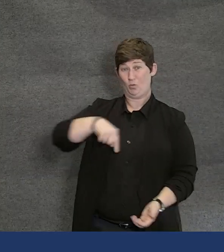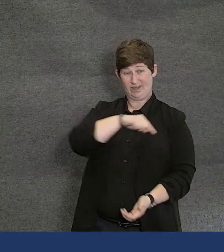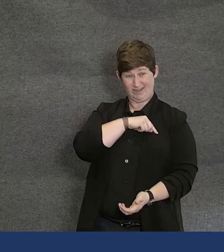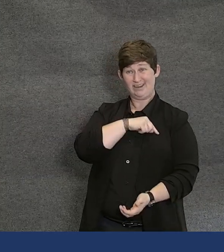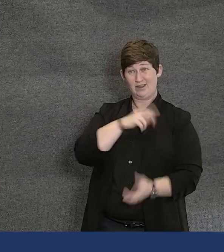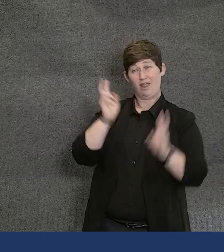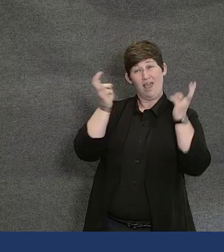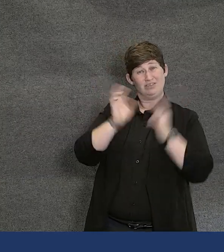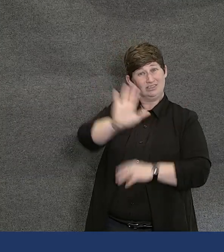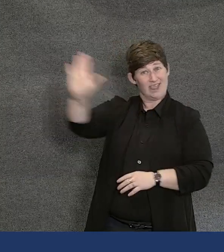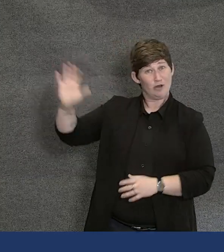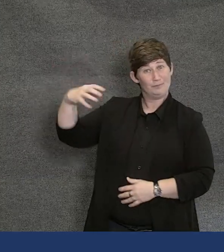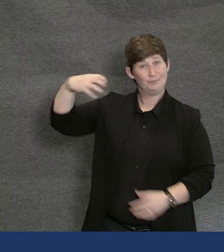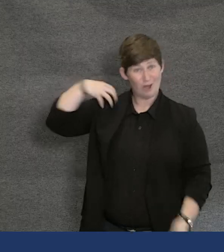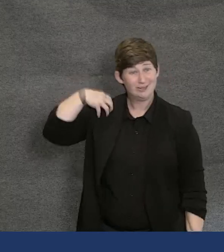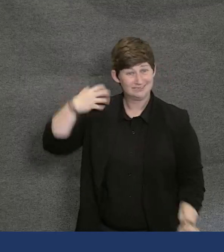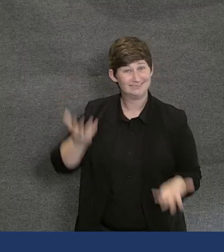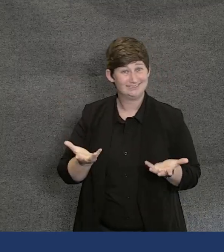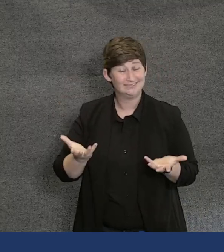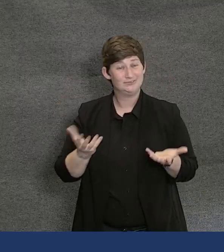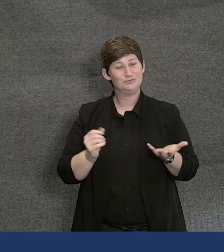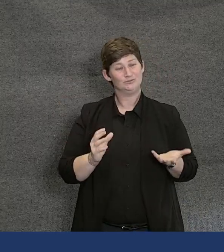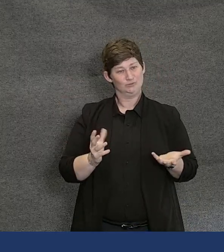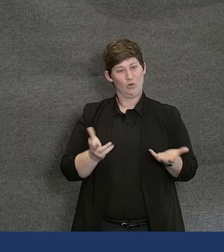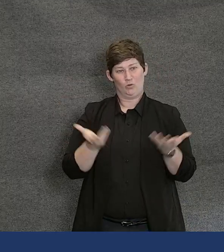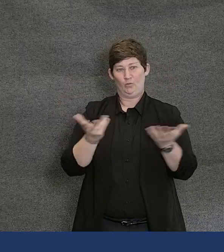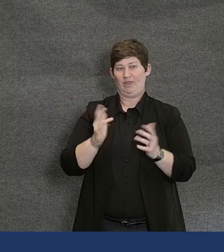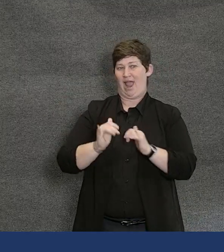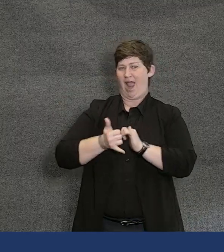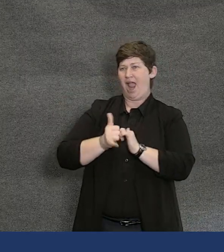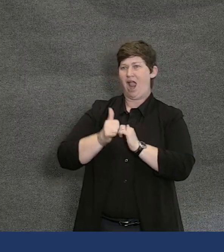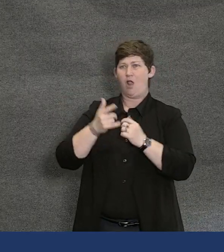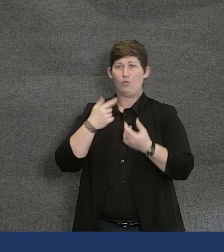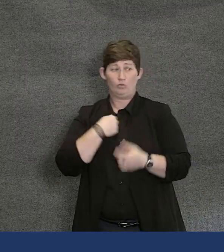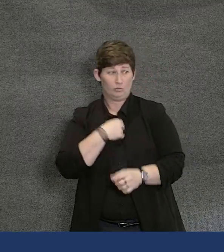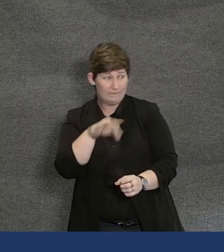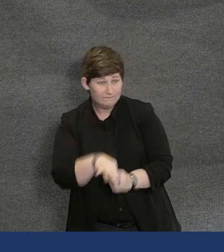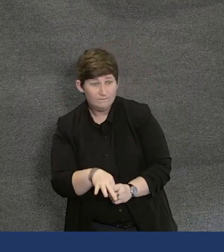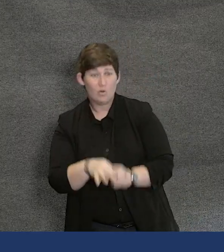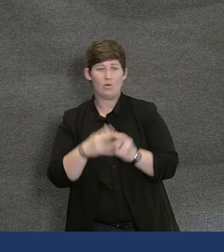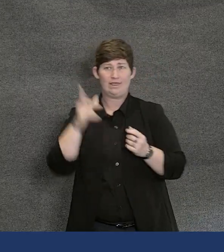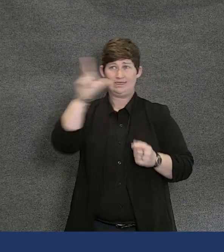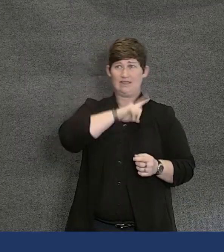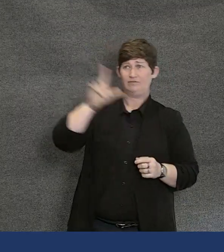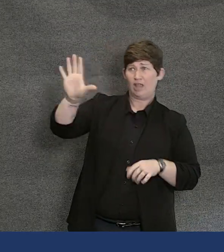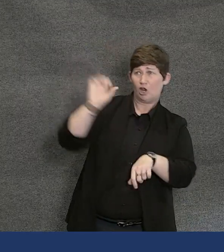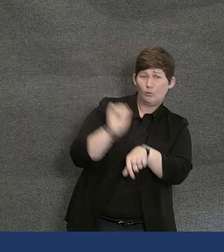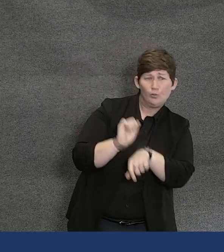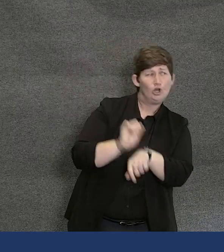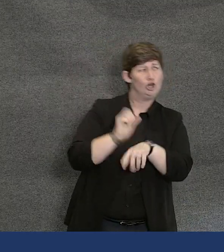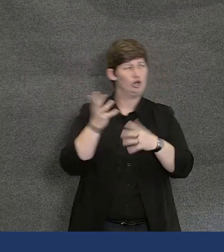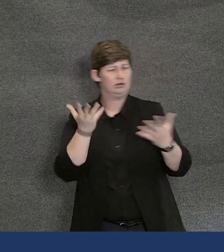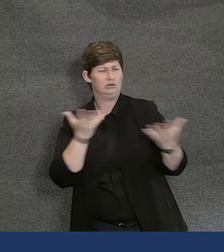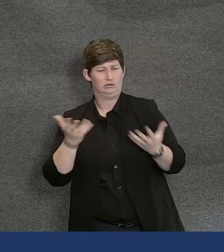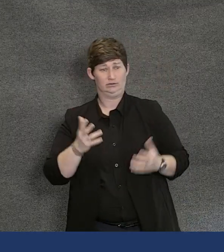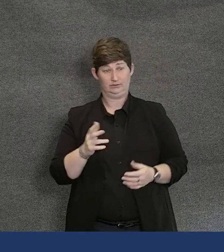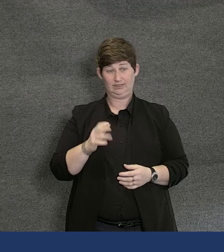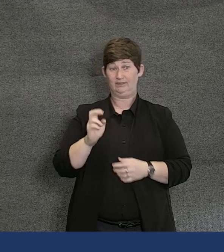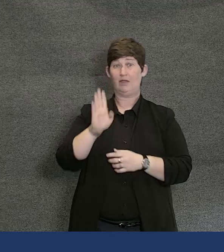don't know how to vote, or maybe what piece of legislation to work on, or like I said, even if a bill is passed into law,